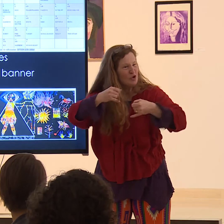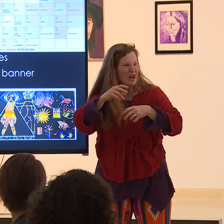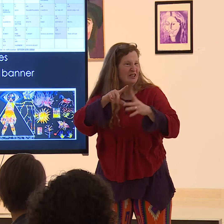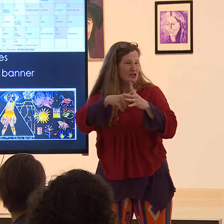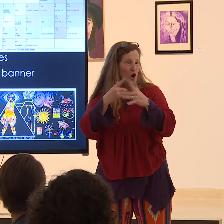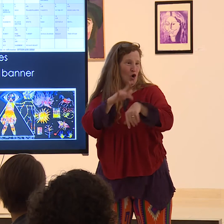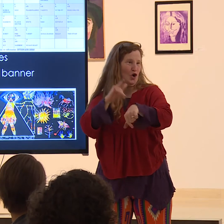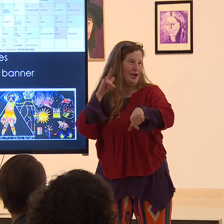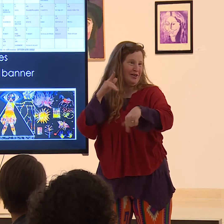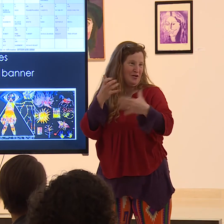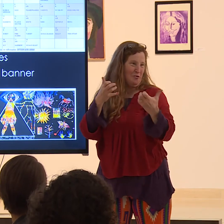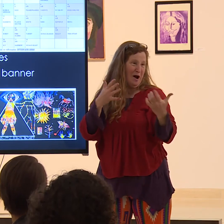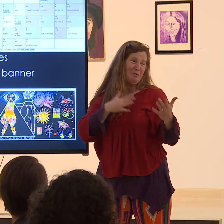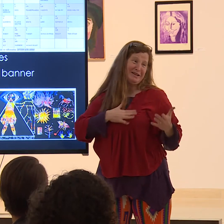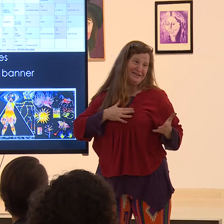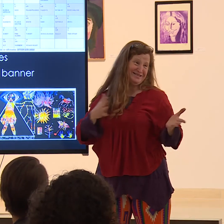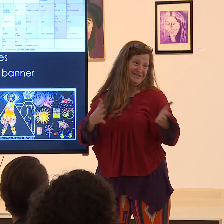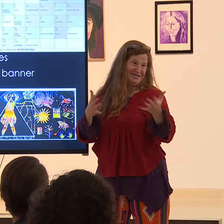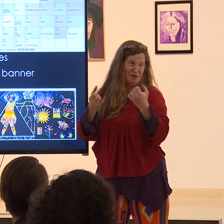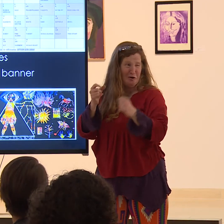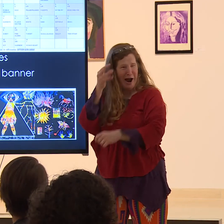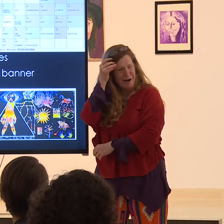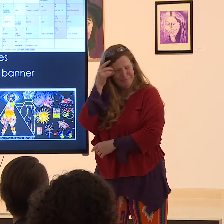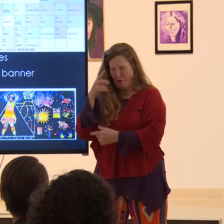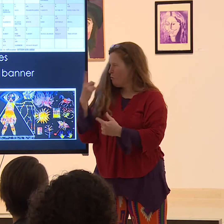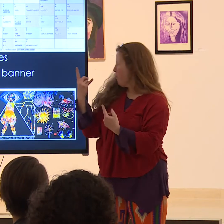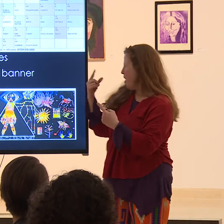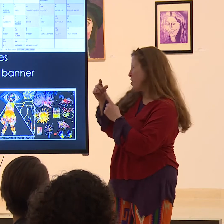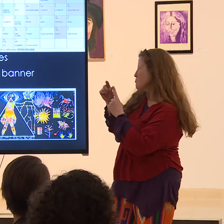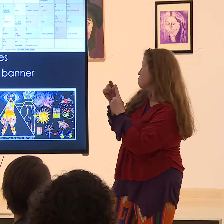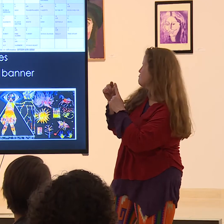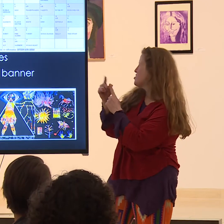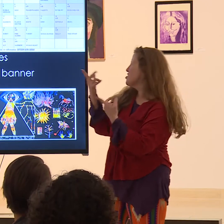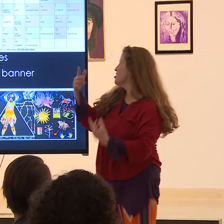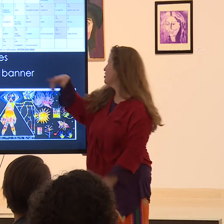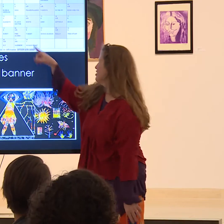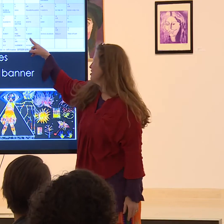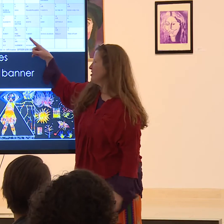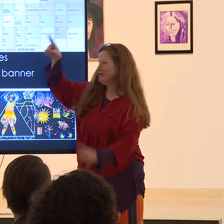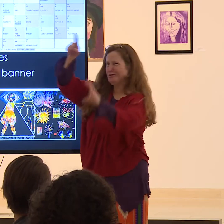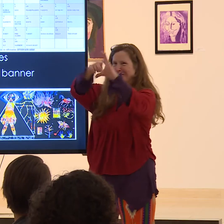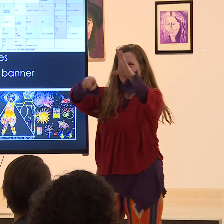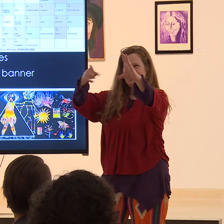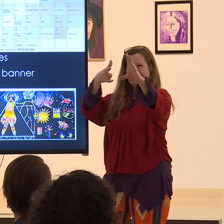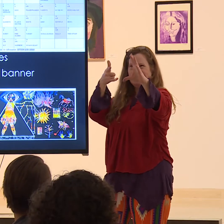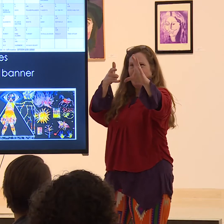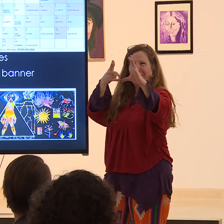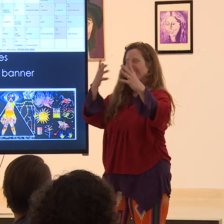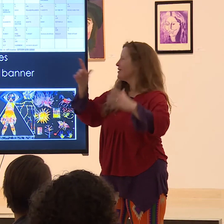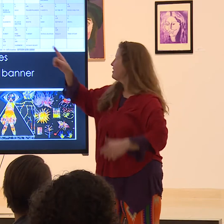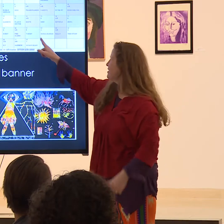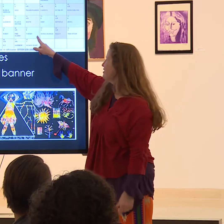You can start early if you want. I encourage that, really. Think about one word, like "target," for example,